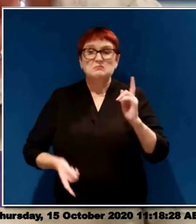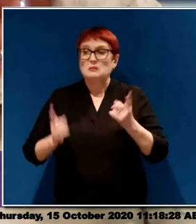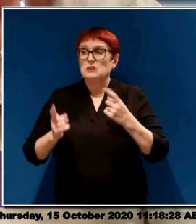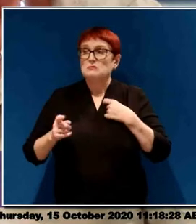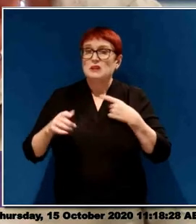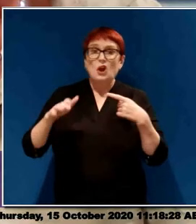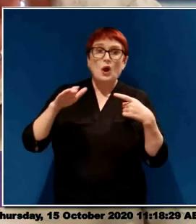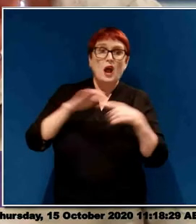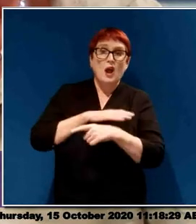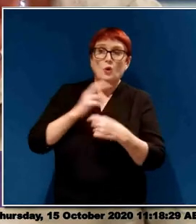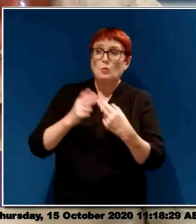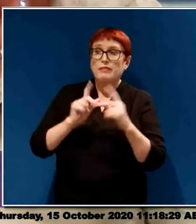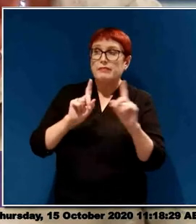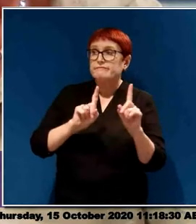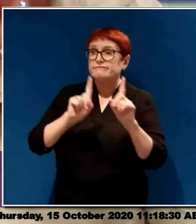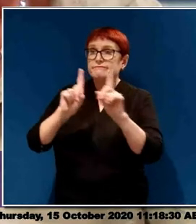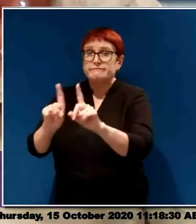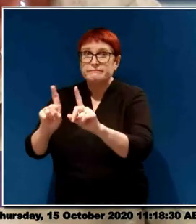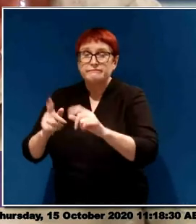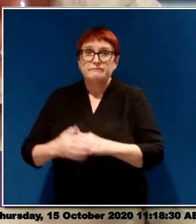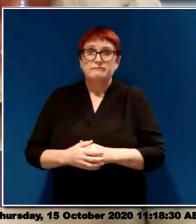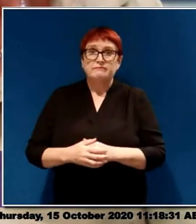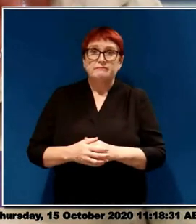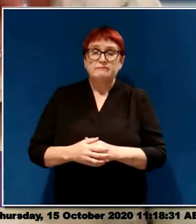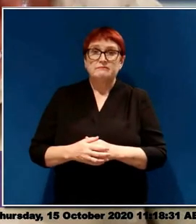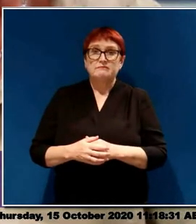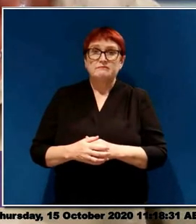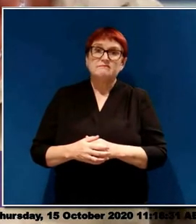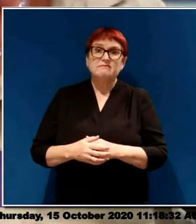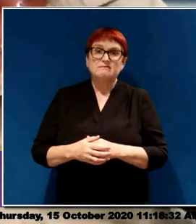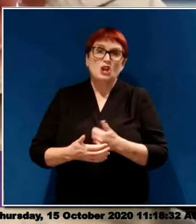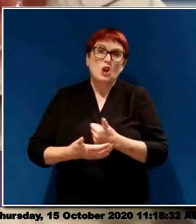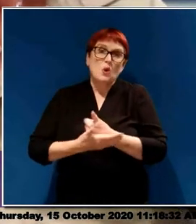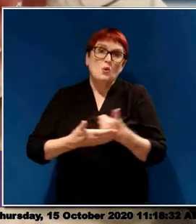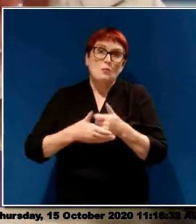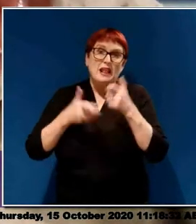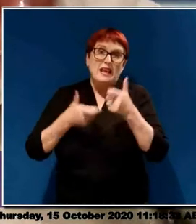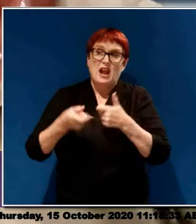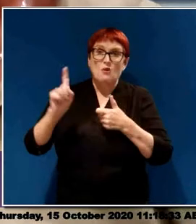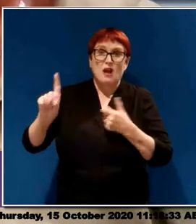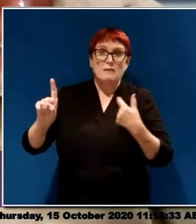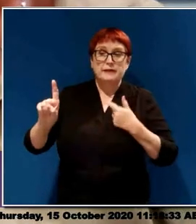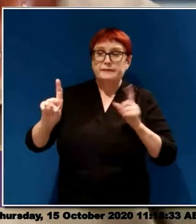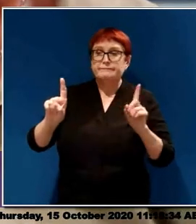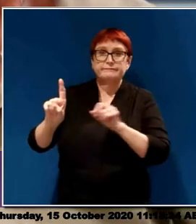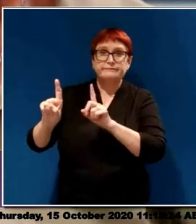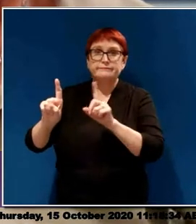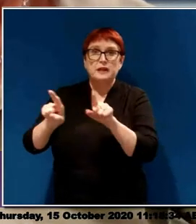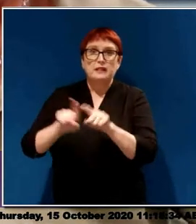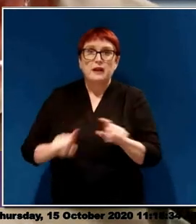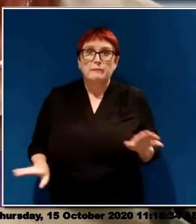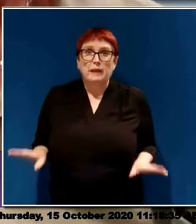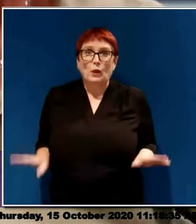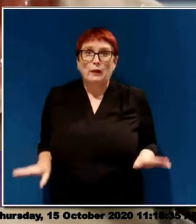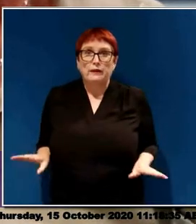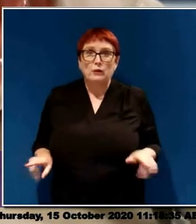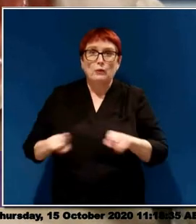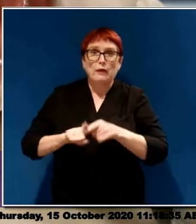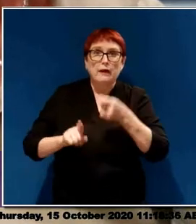like a penguin or a child. We had a moment in our last trip - At sushi?